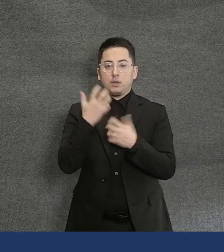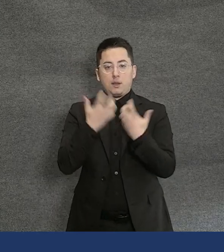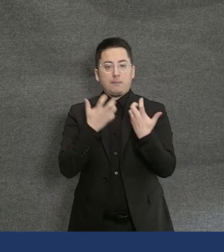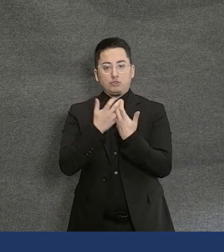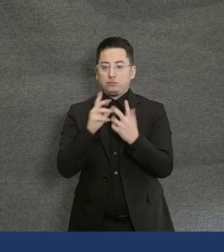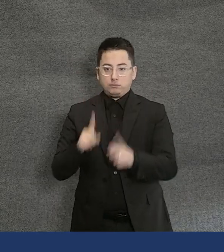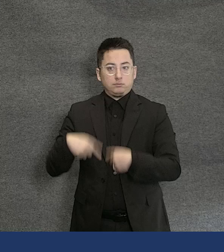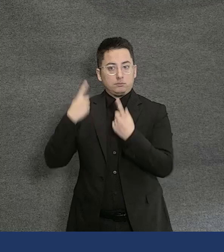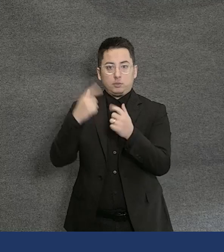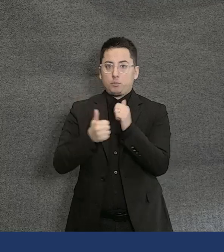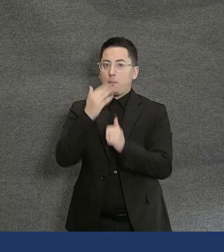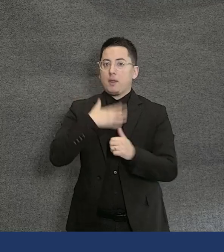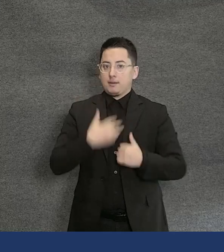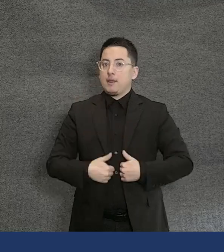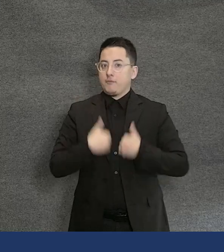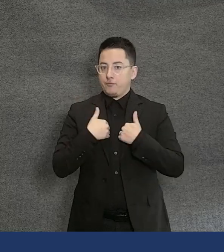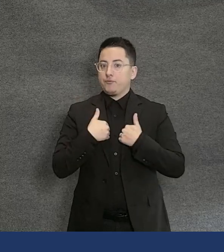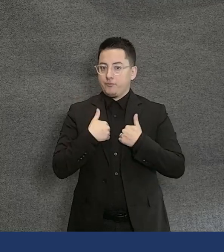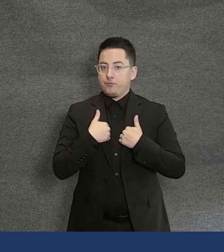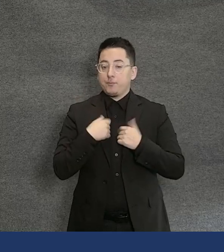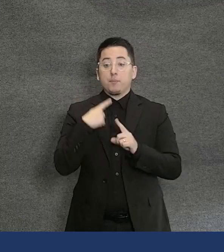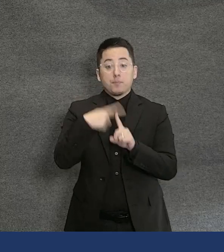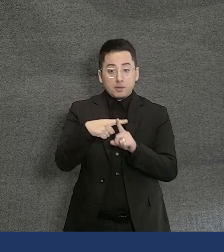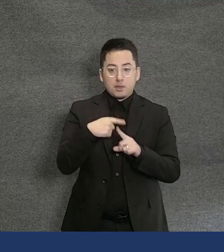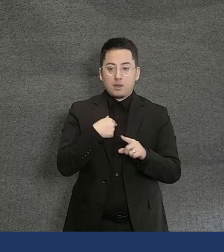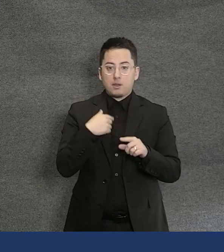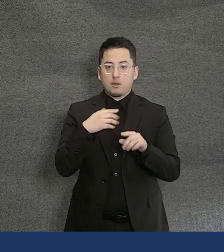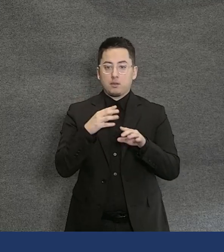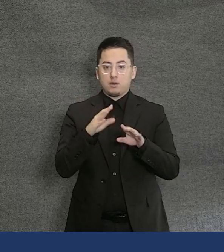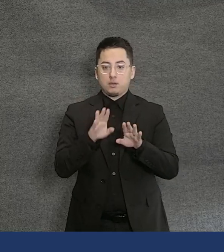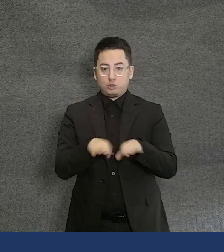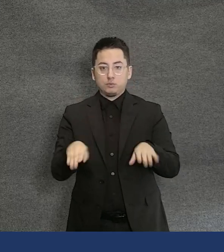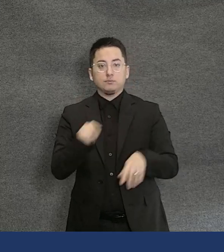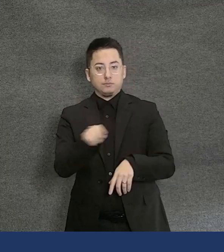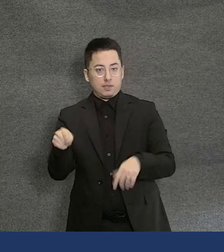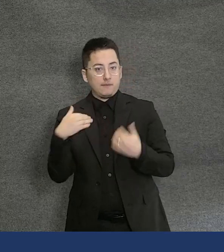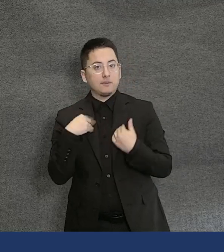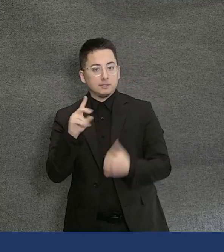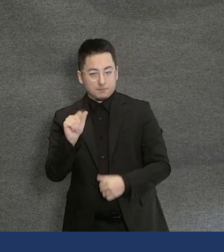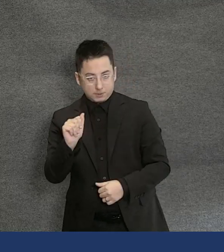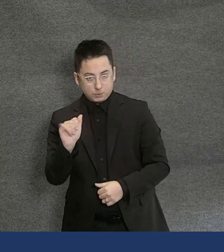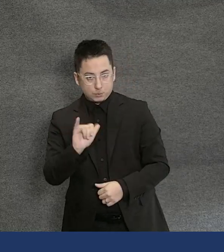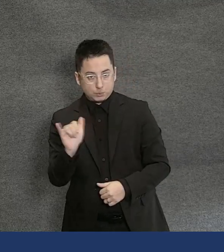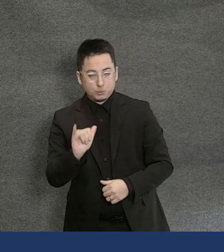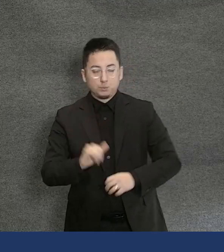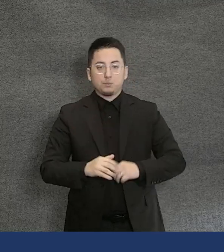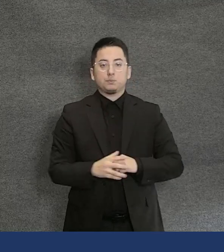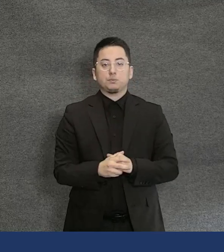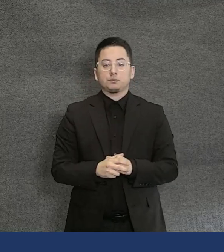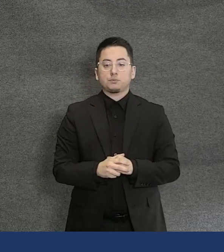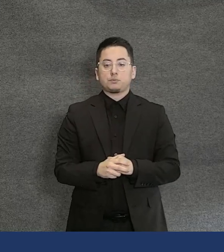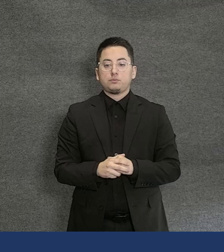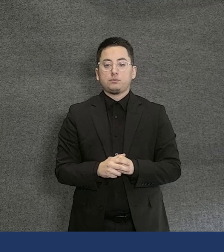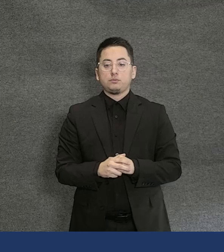and I also have children with disabilities. And I actually got my start in the disability world